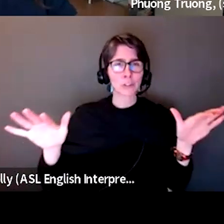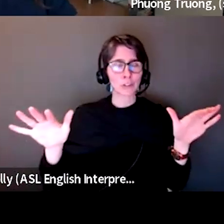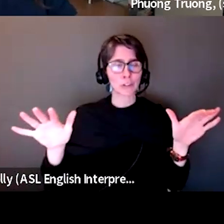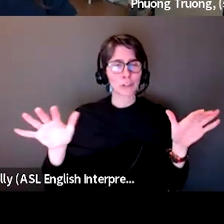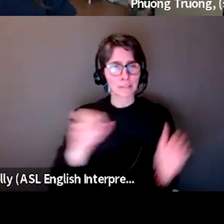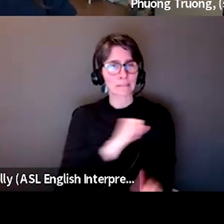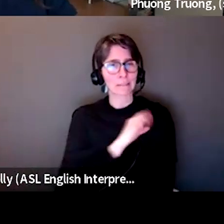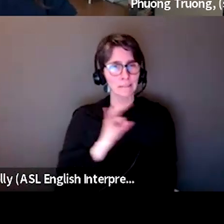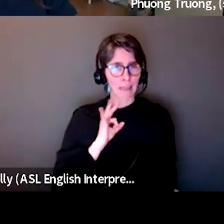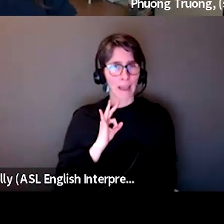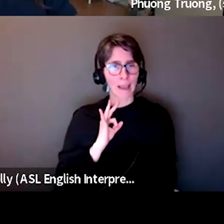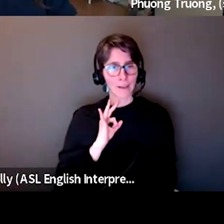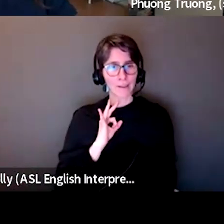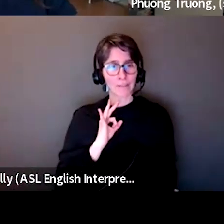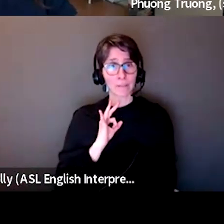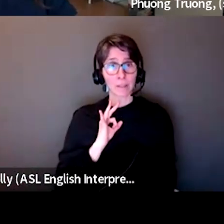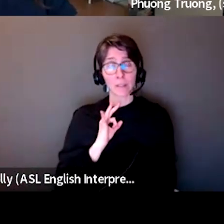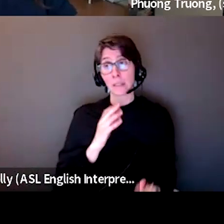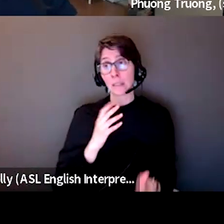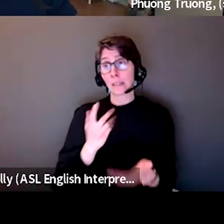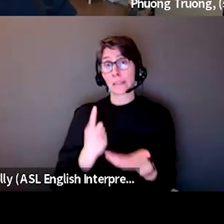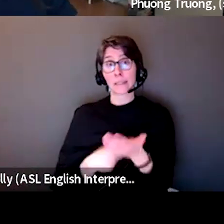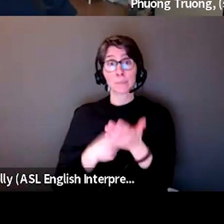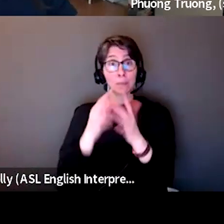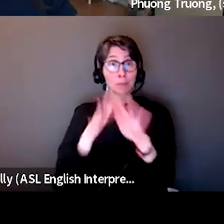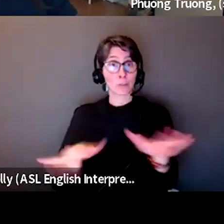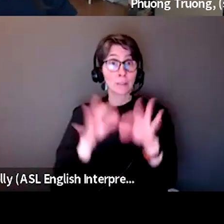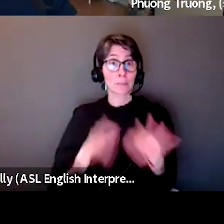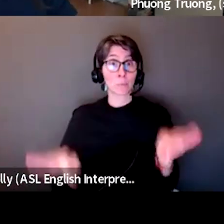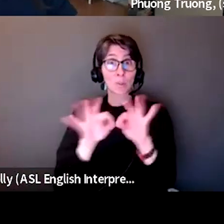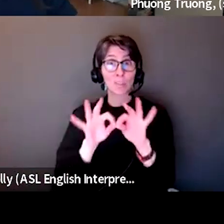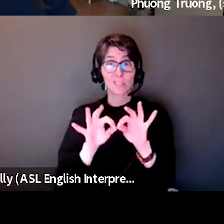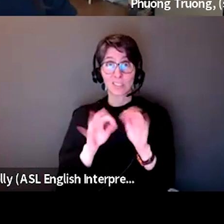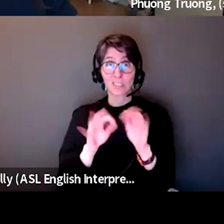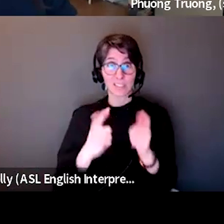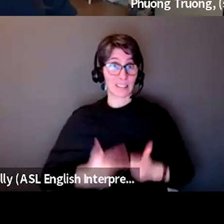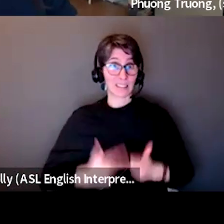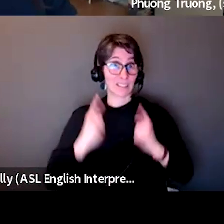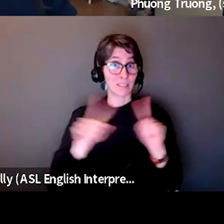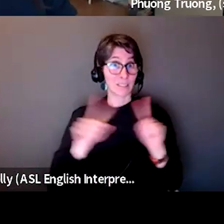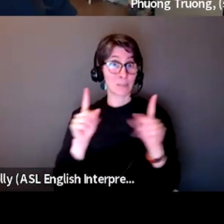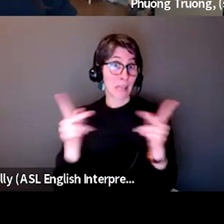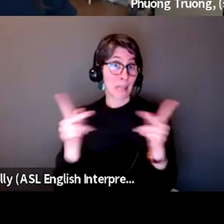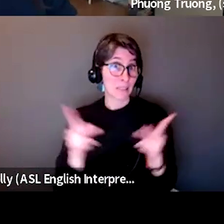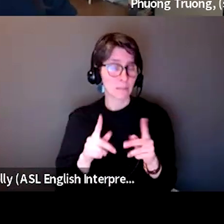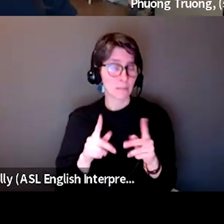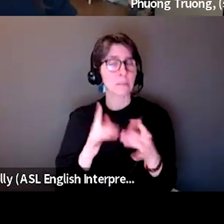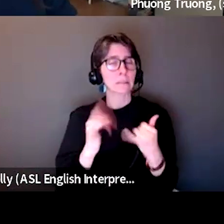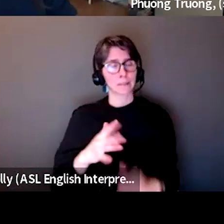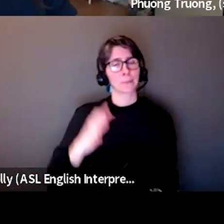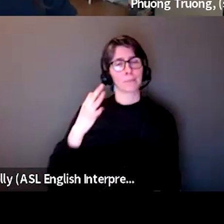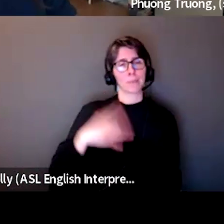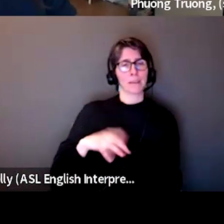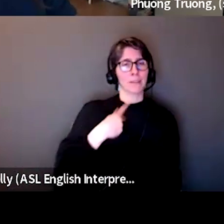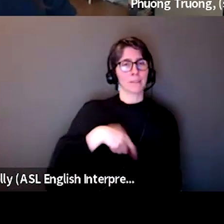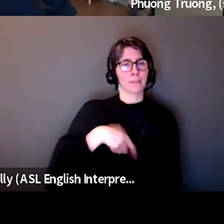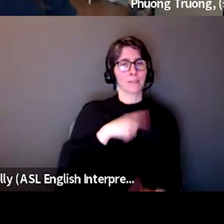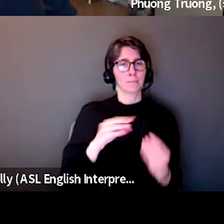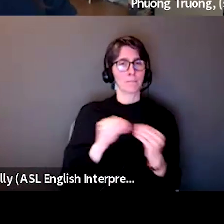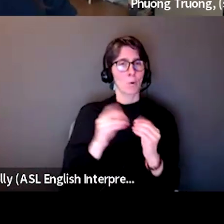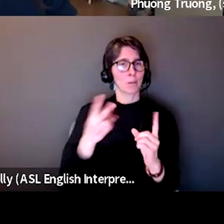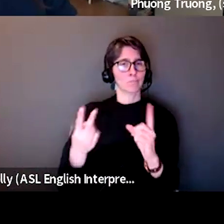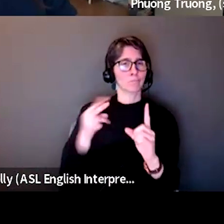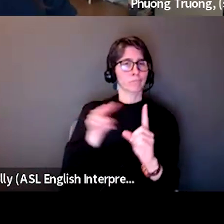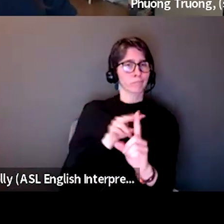even if it's just geographically, but it has been in all sorts of ways. So, that's been a